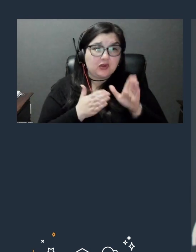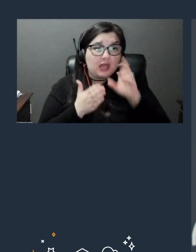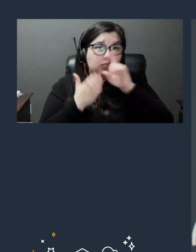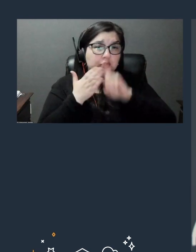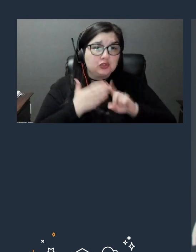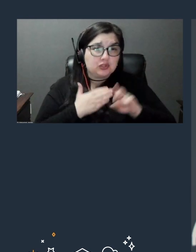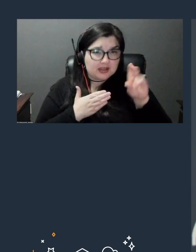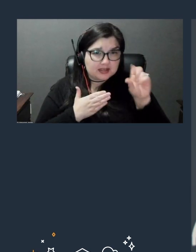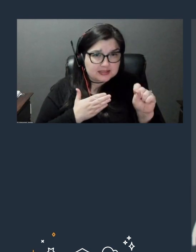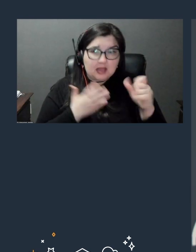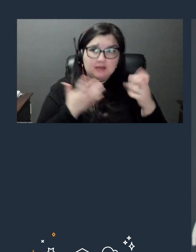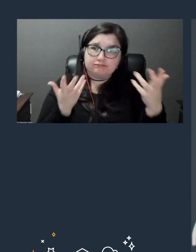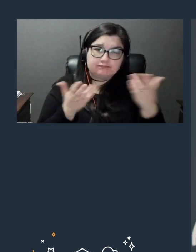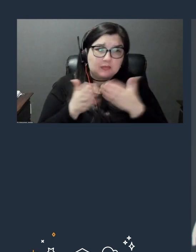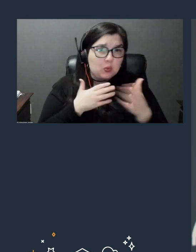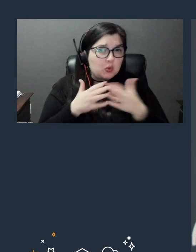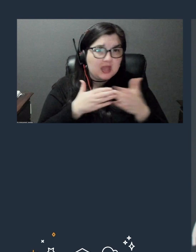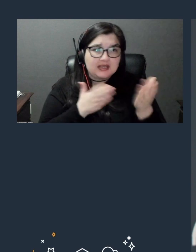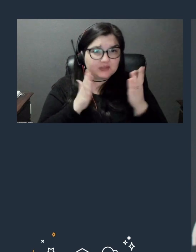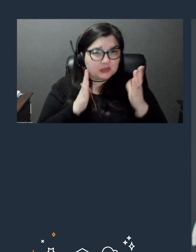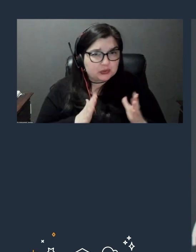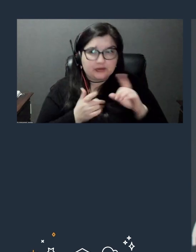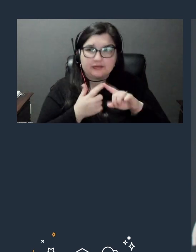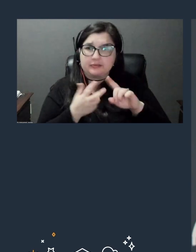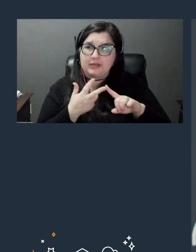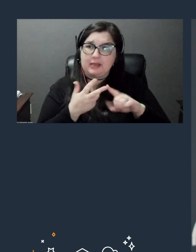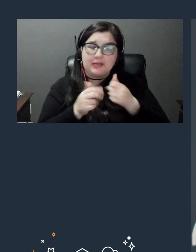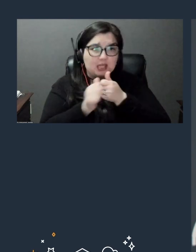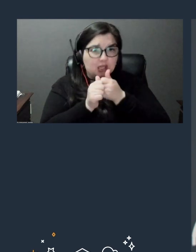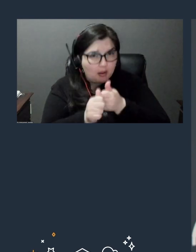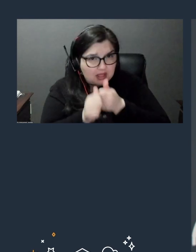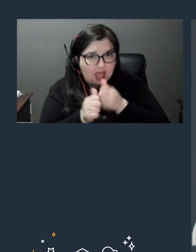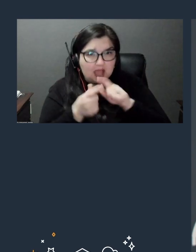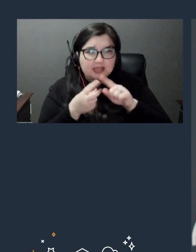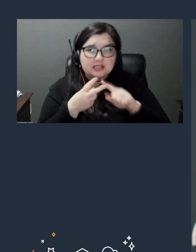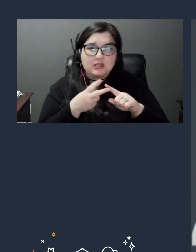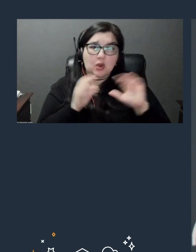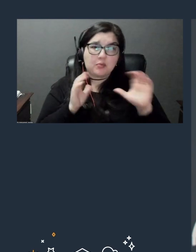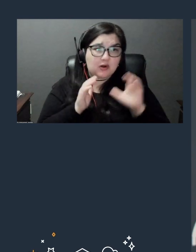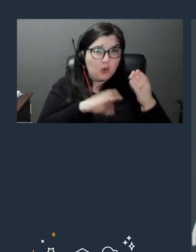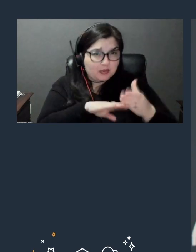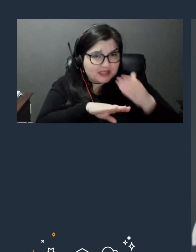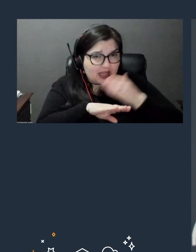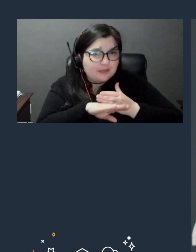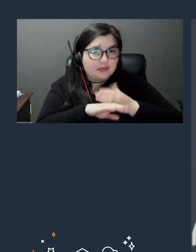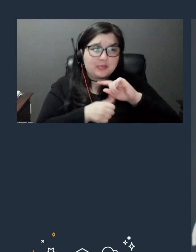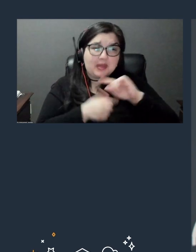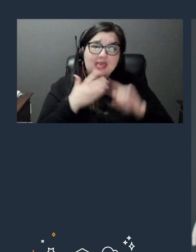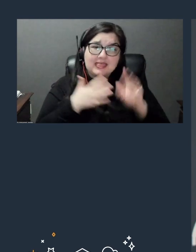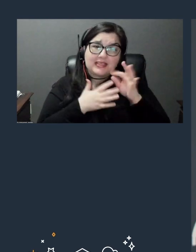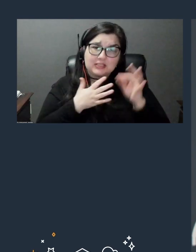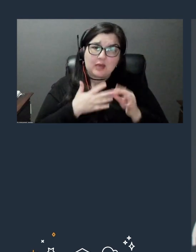It can be related to compliance or performance improvement. These options are a good alternative for that.